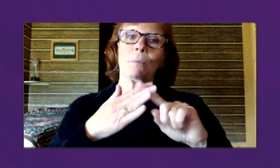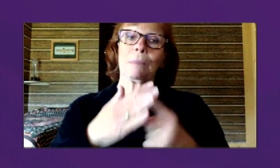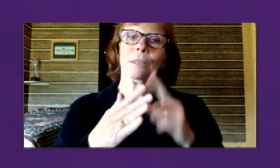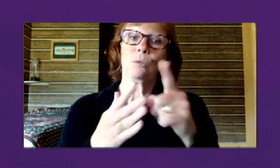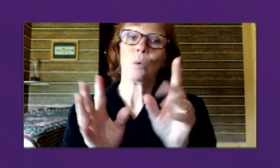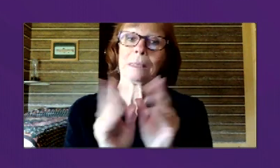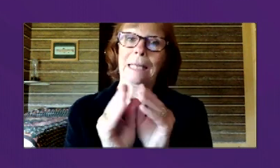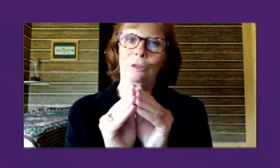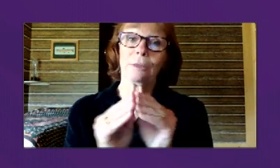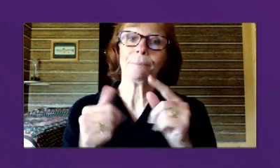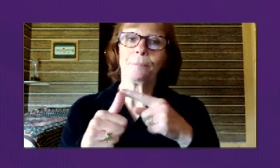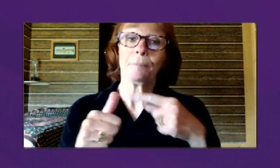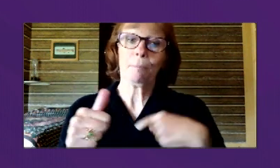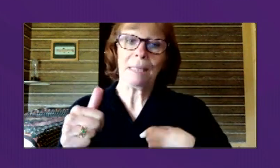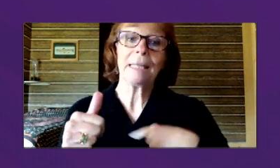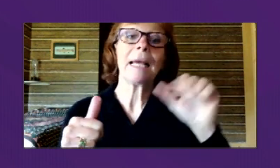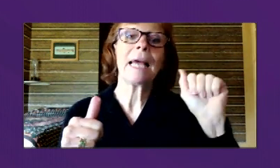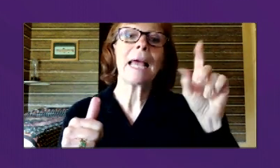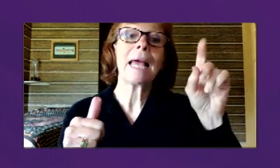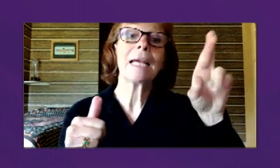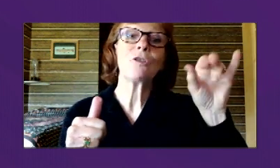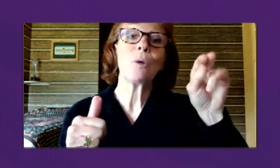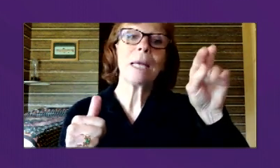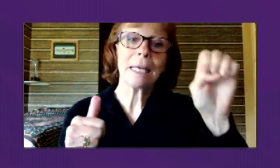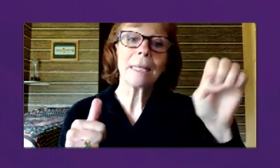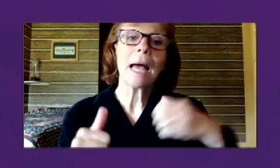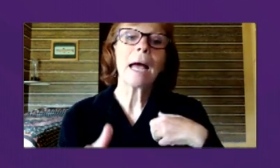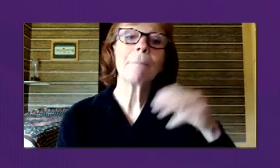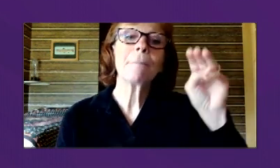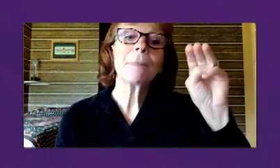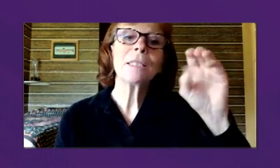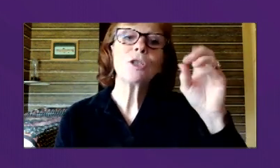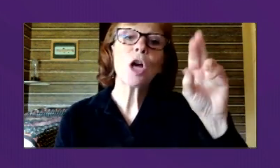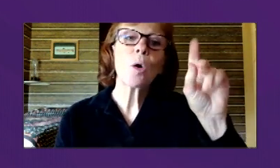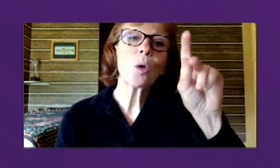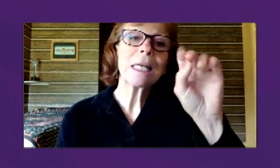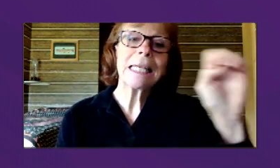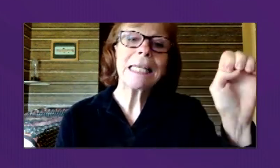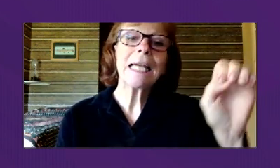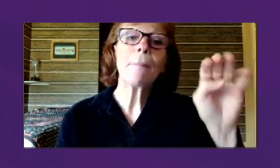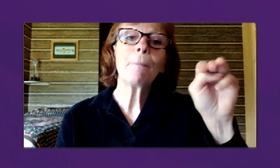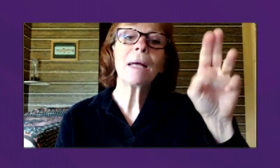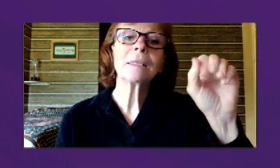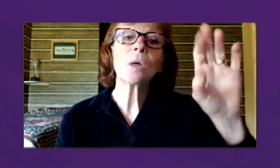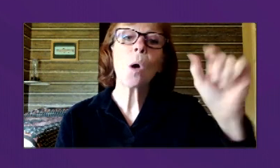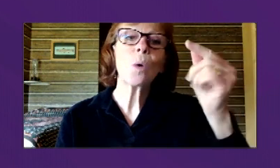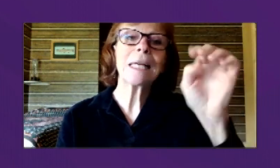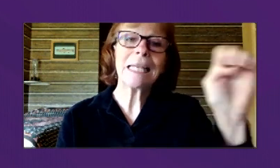Adrienne Smith. I am Cherokee and Muscogee-Creek from Oklahoma. I've been with NMAI for about 19